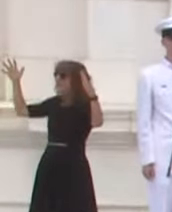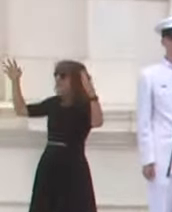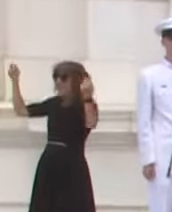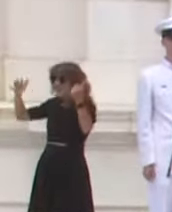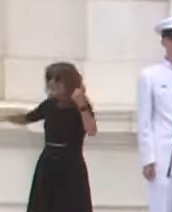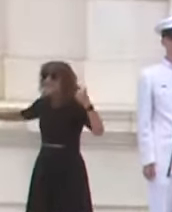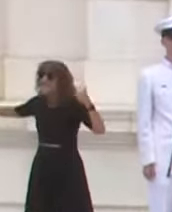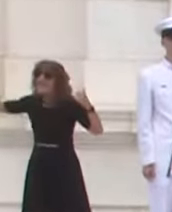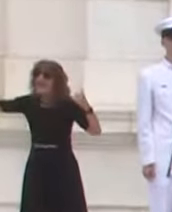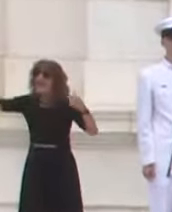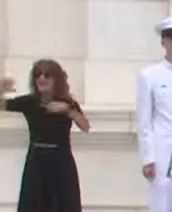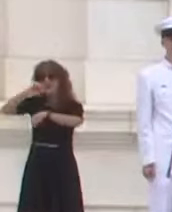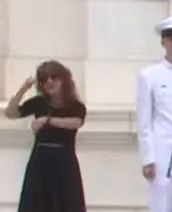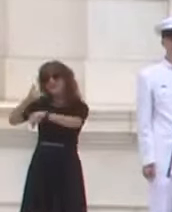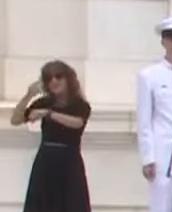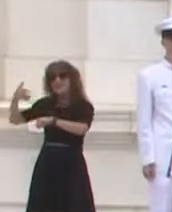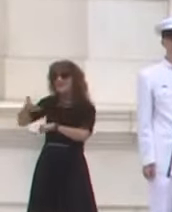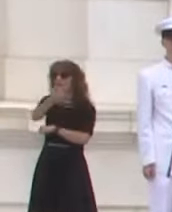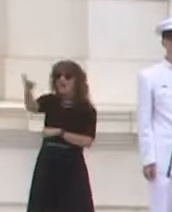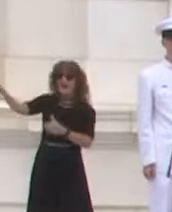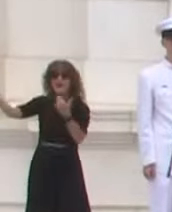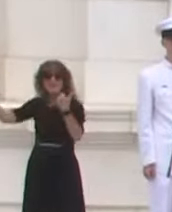This land was made for you and me